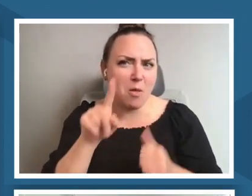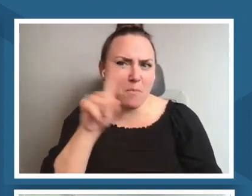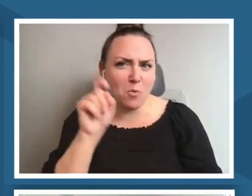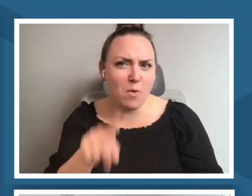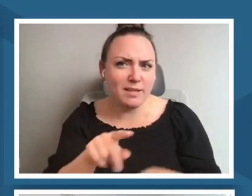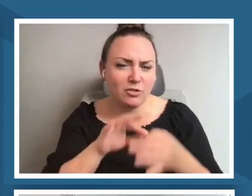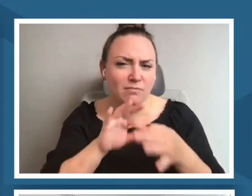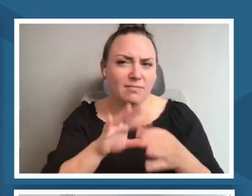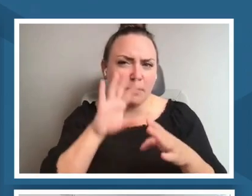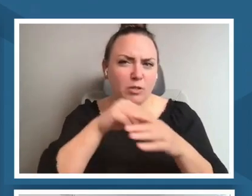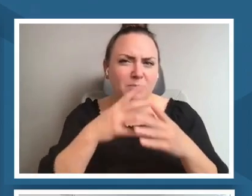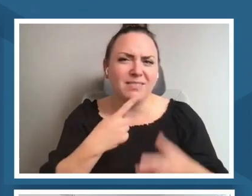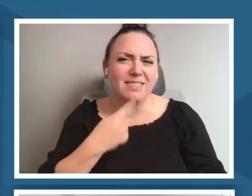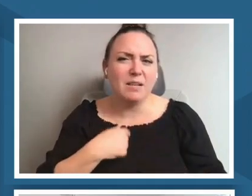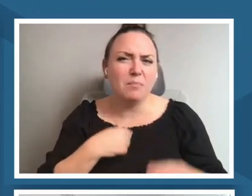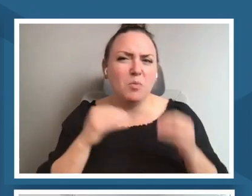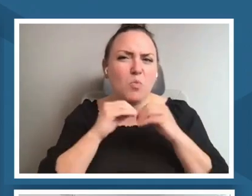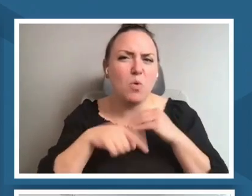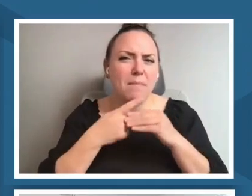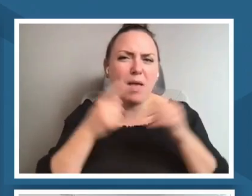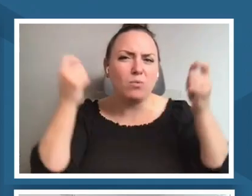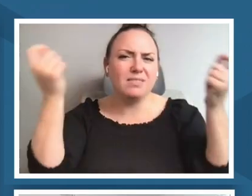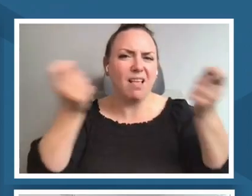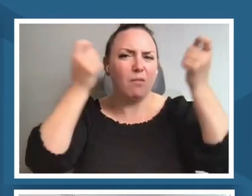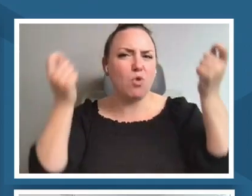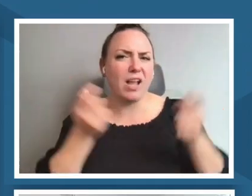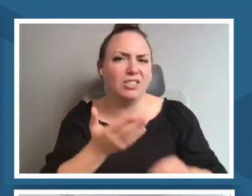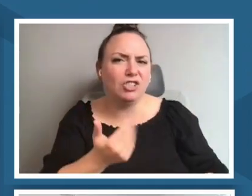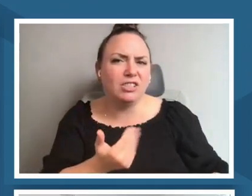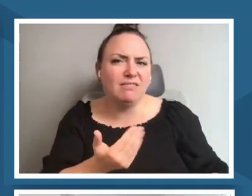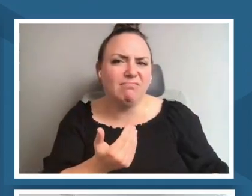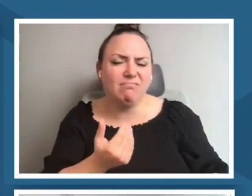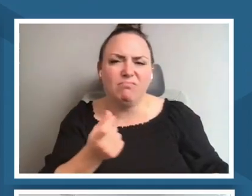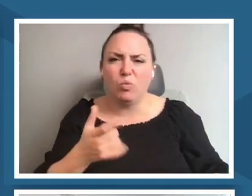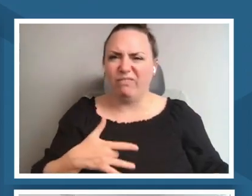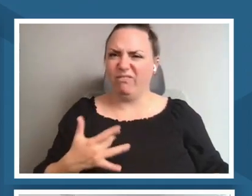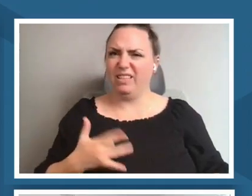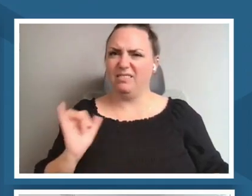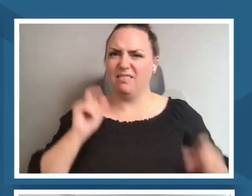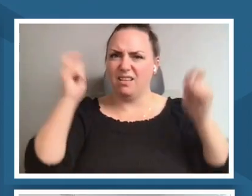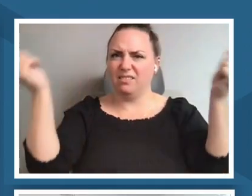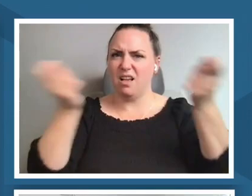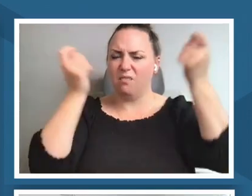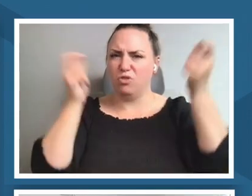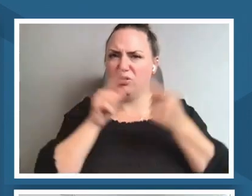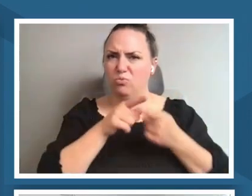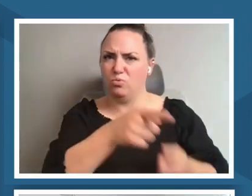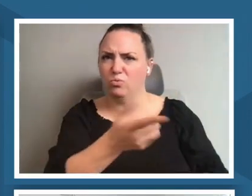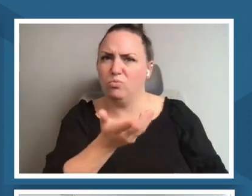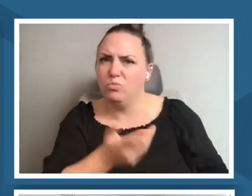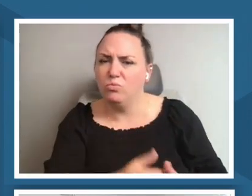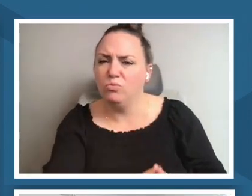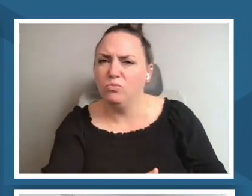tell me more about the celebration what what feels like the celebrations to you in this world